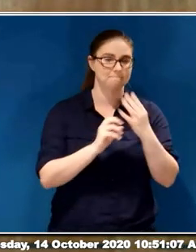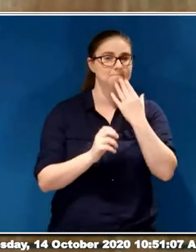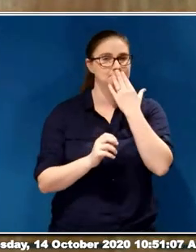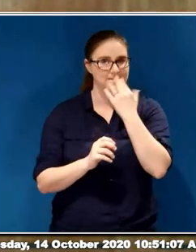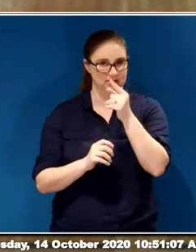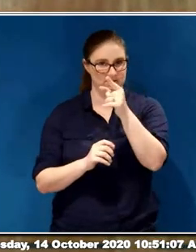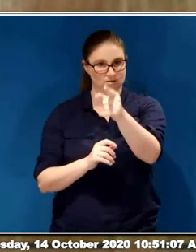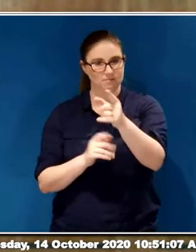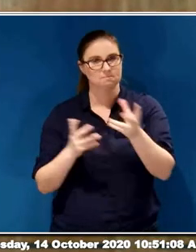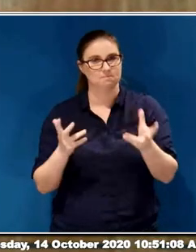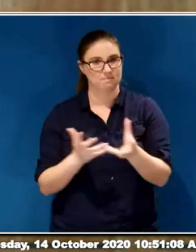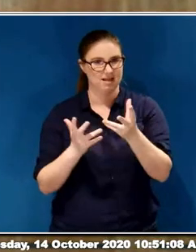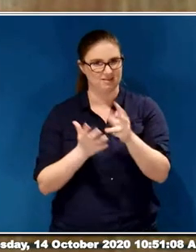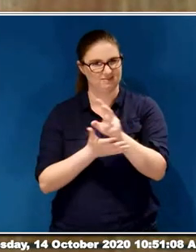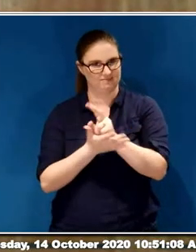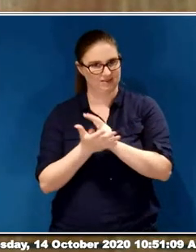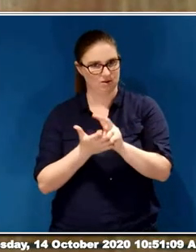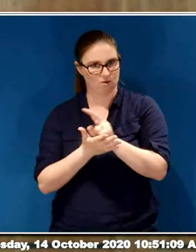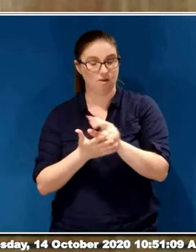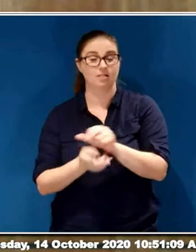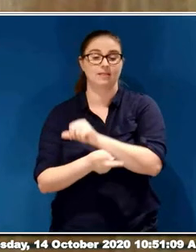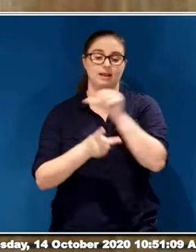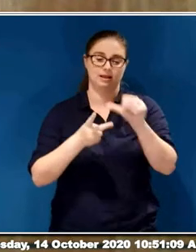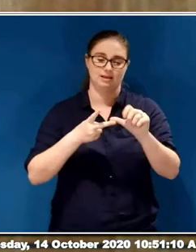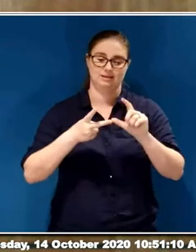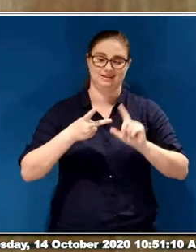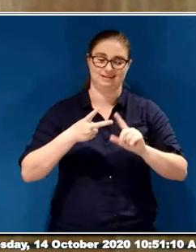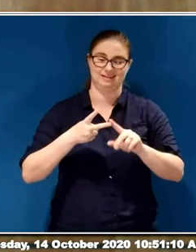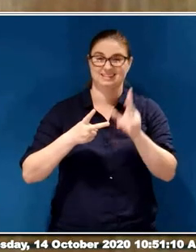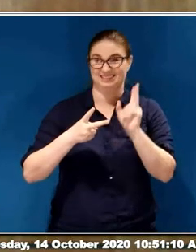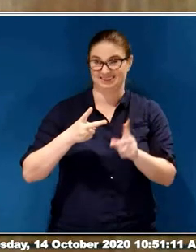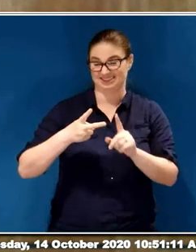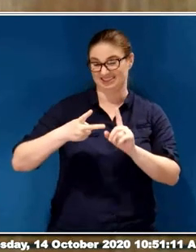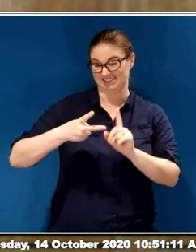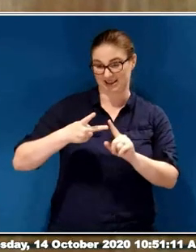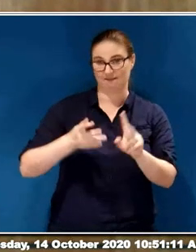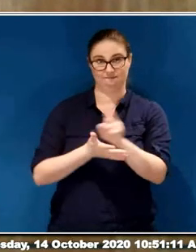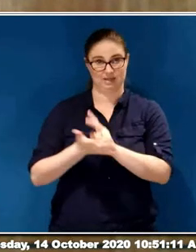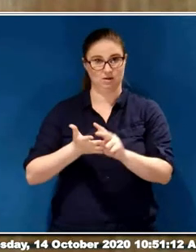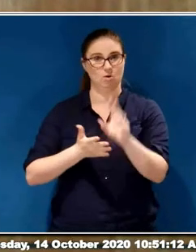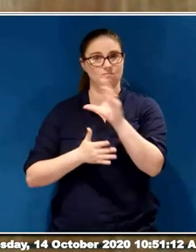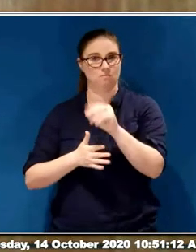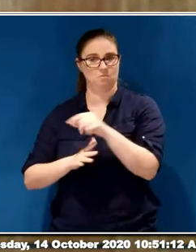IND.0019.0002.0002.